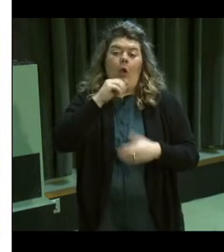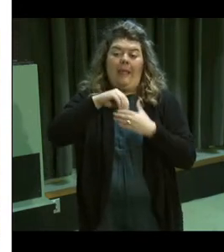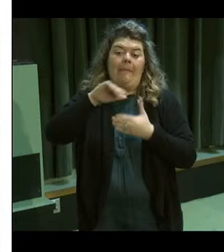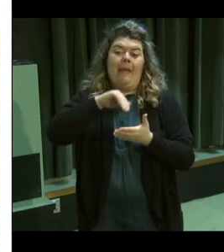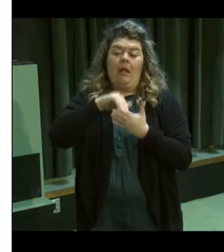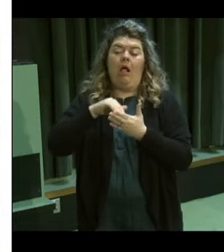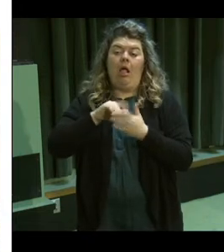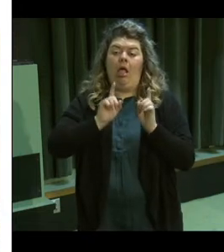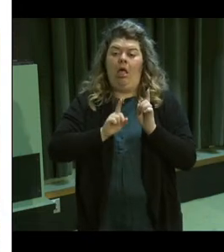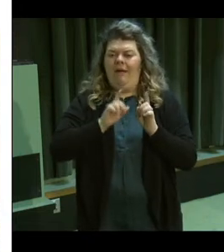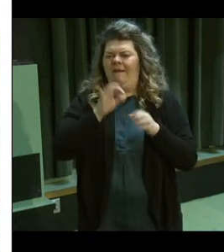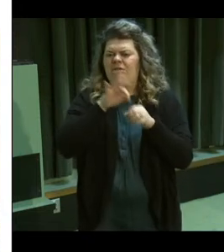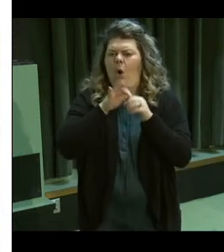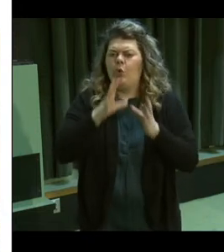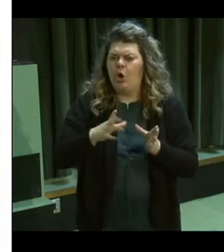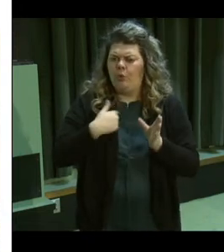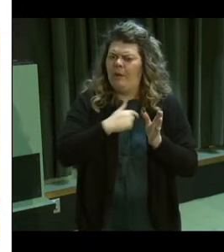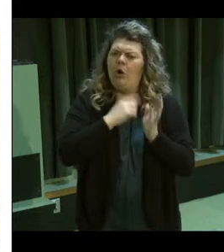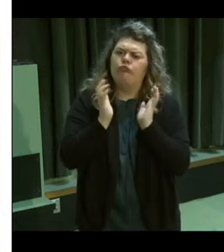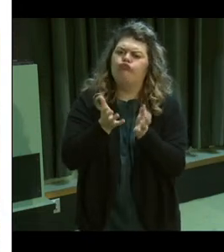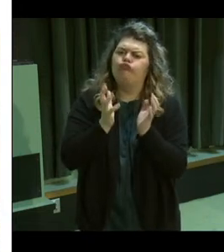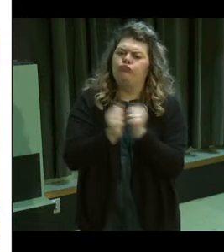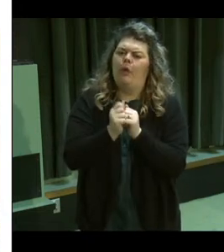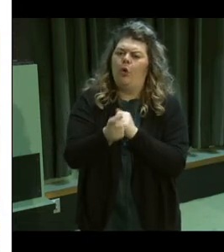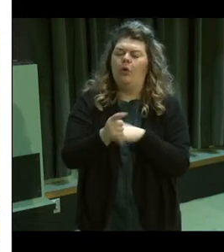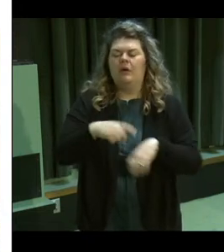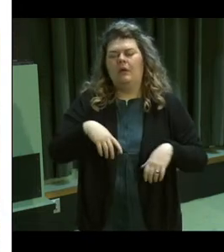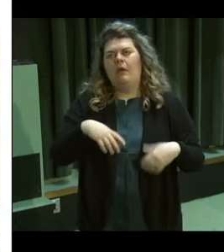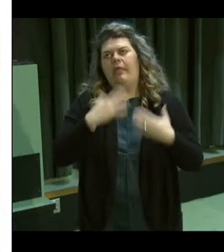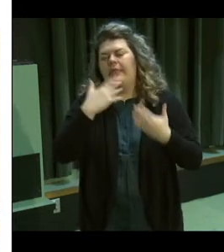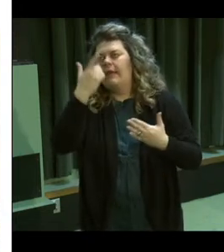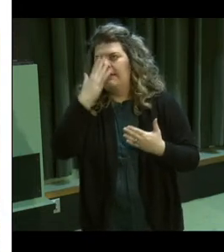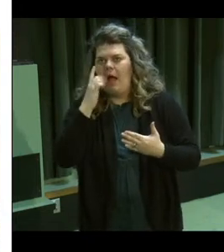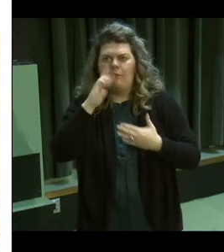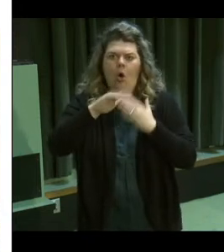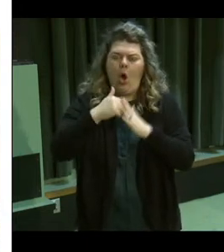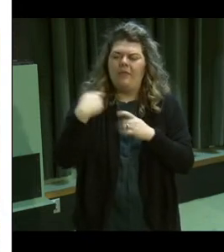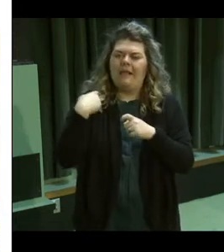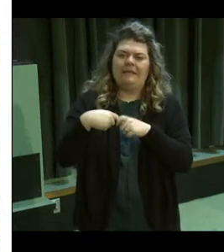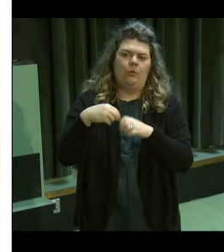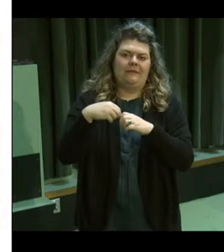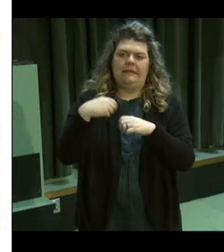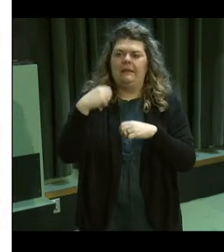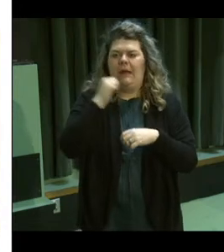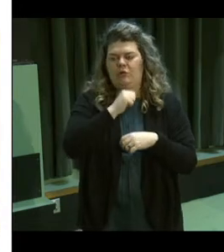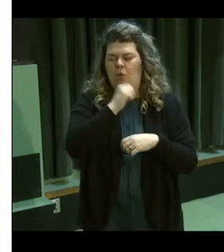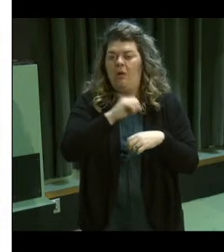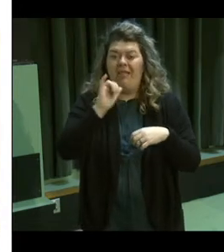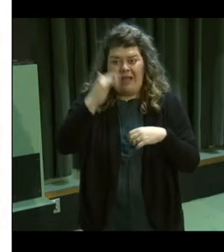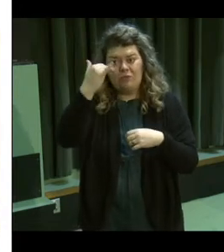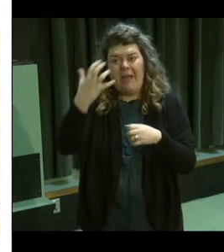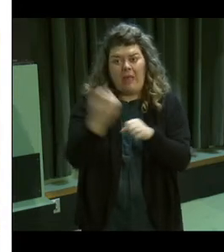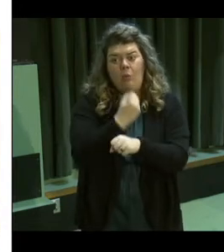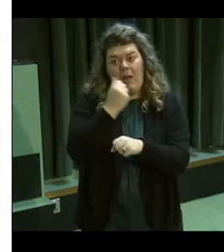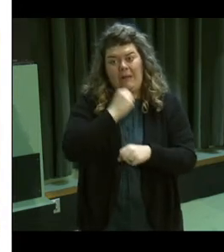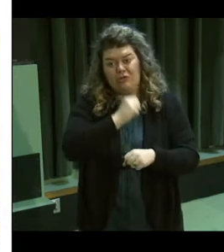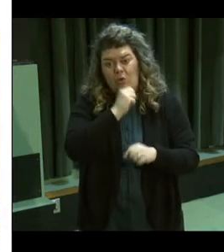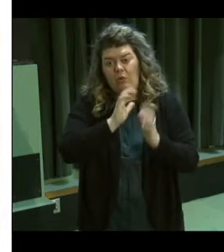on, Anita. So that was us. And the girl in the middle was just